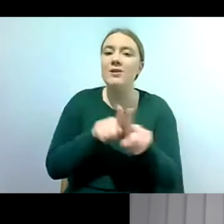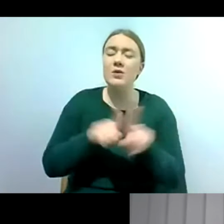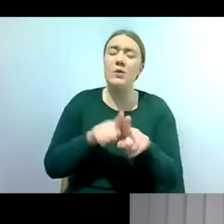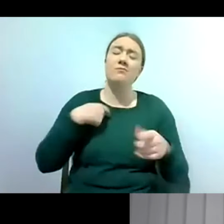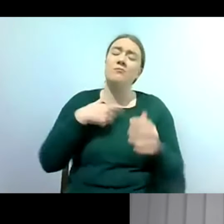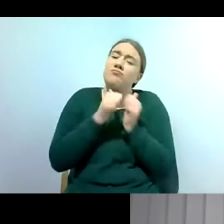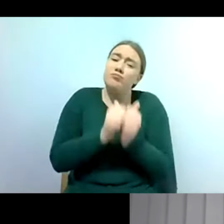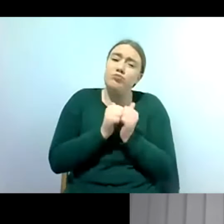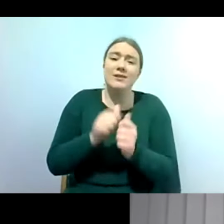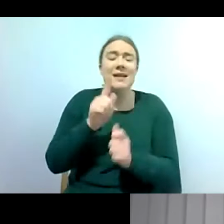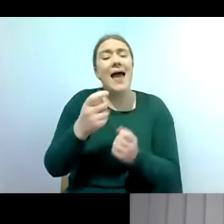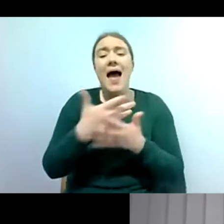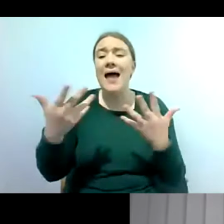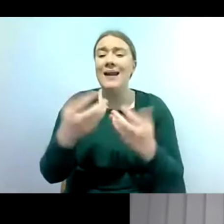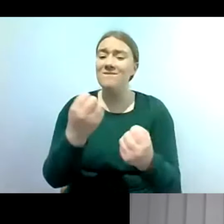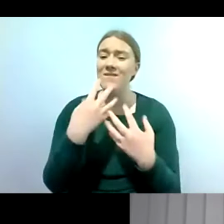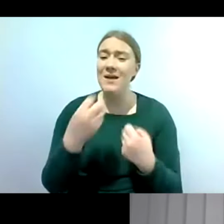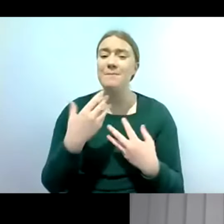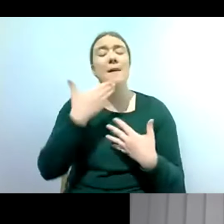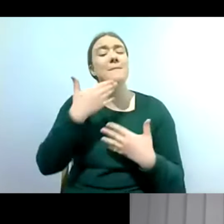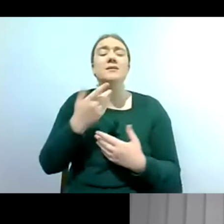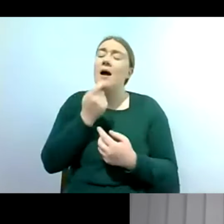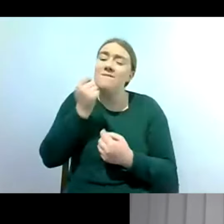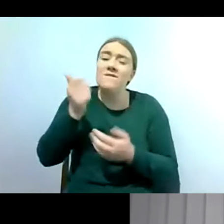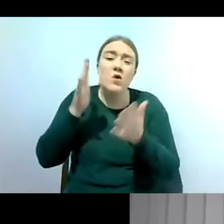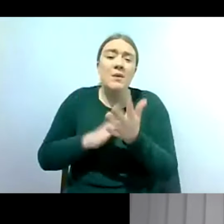any feedback if you could just take a few minutes to tell us about your experience